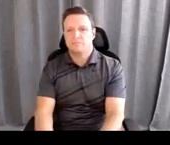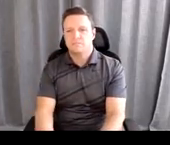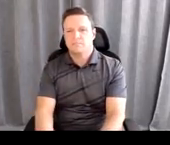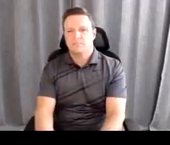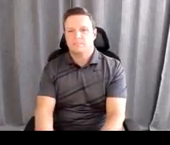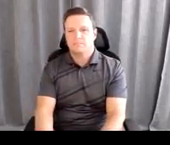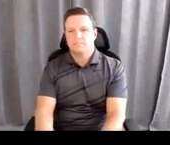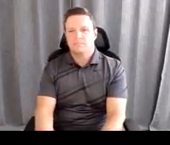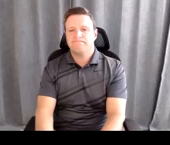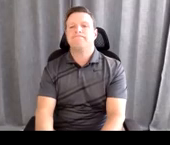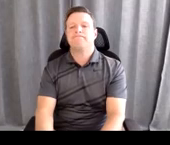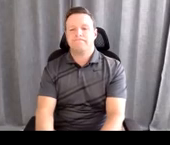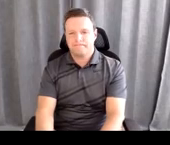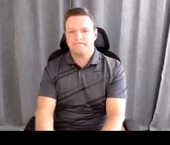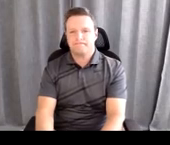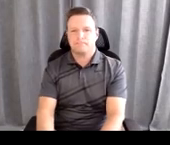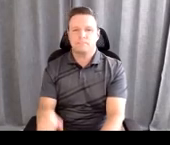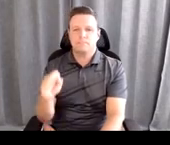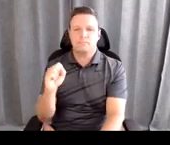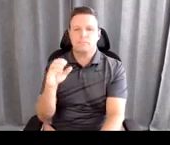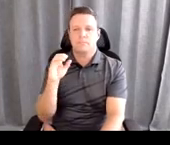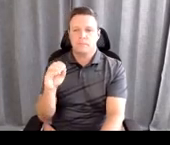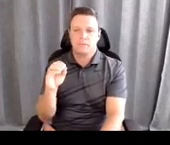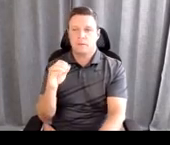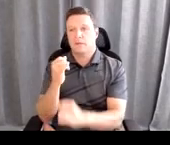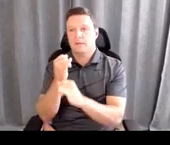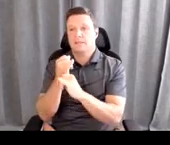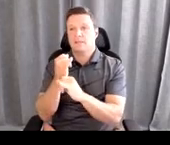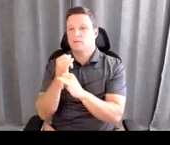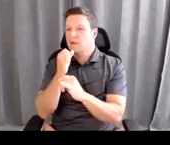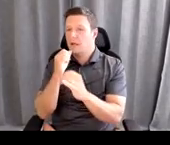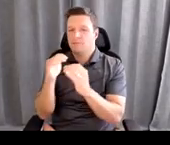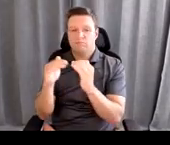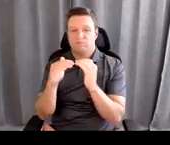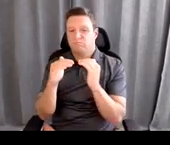So and the institutional inequity can also mean